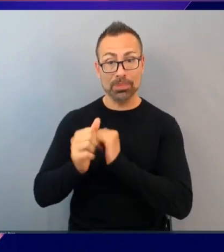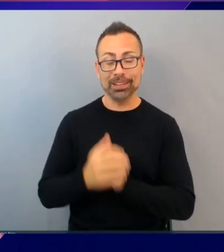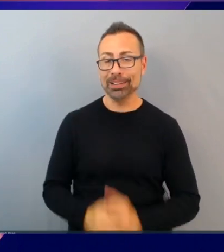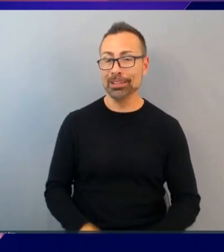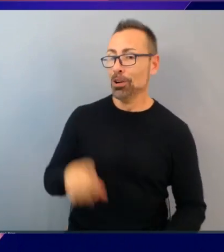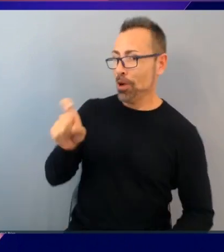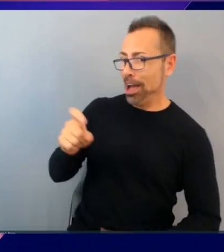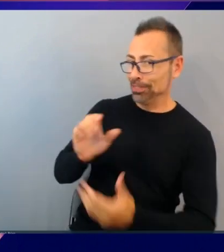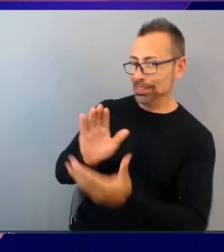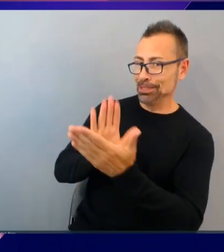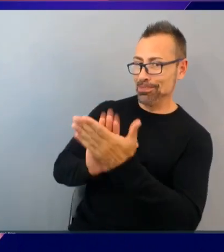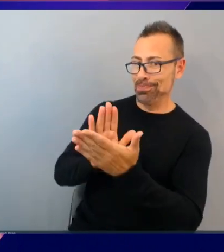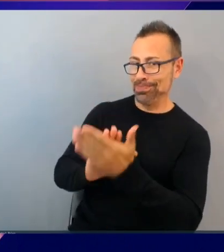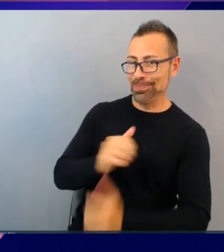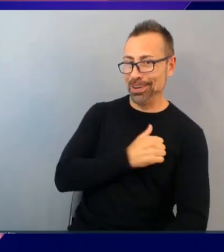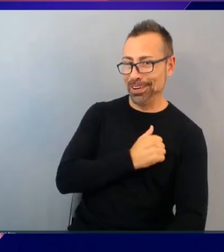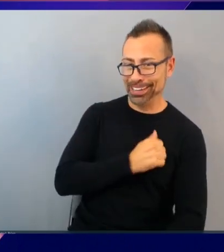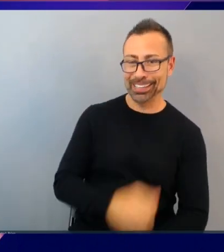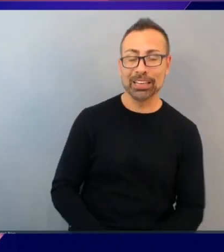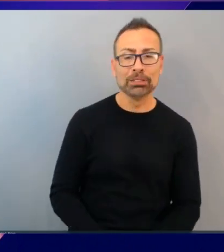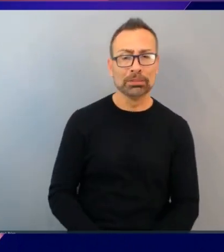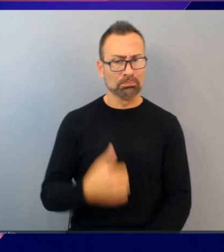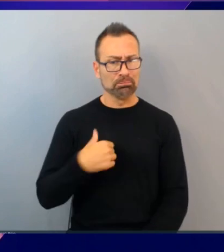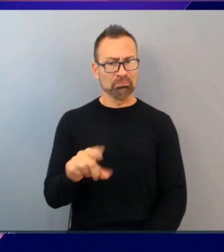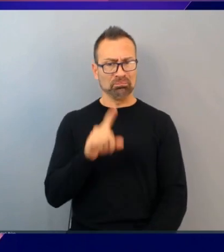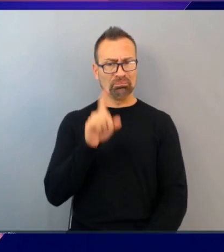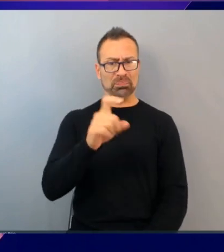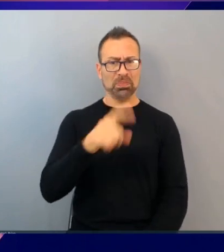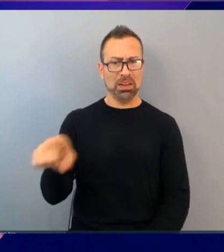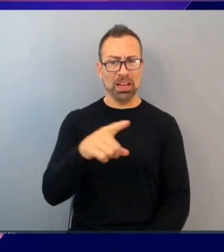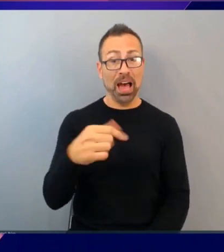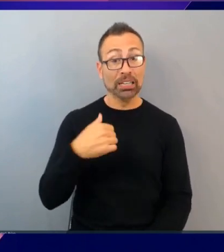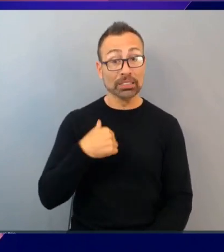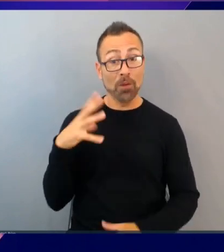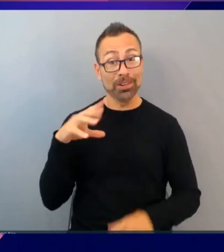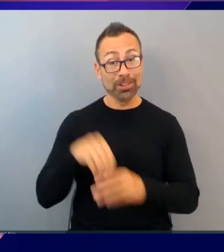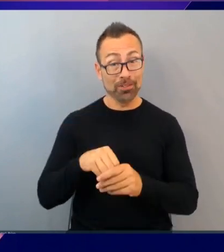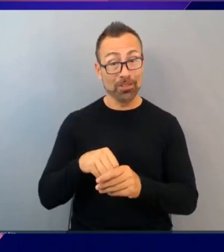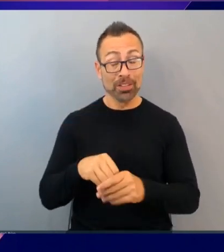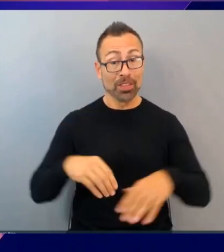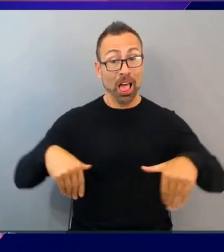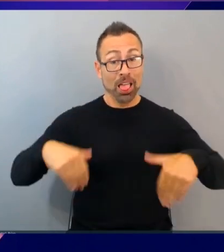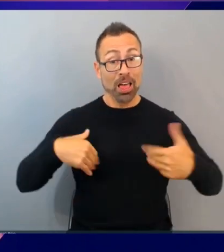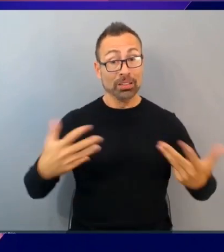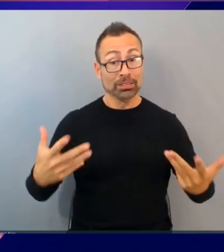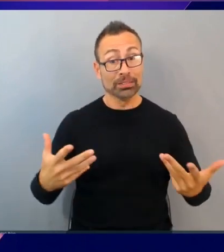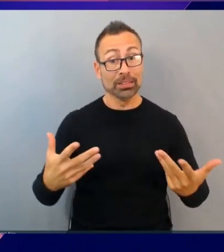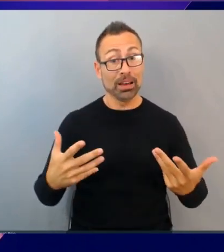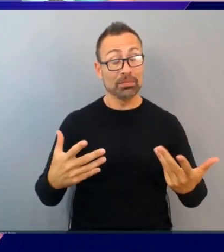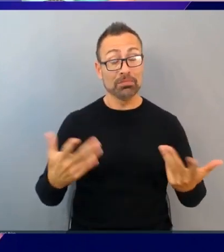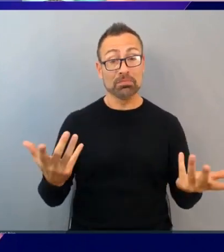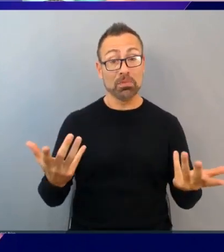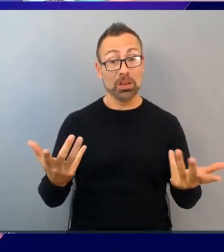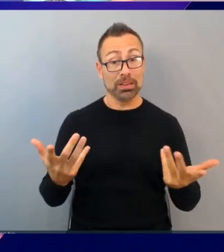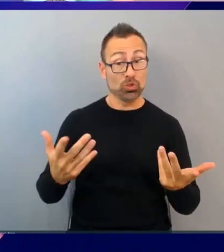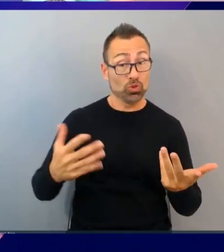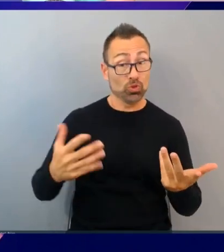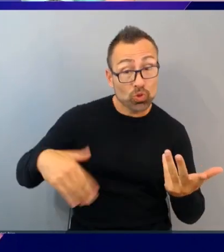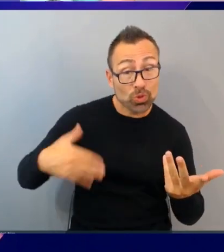as somebody who hasn't actually participated in a DeepRacer race yet, or league yet, is it too late to get started? You know, it feels like,